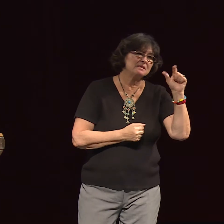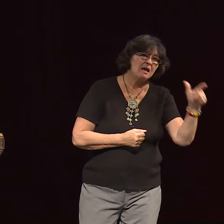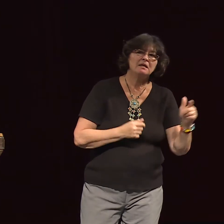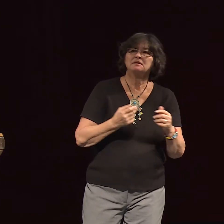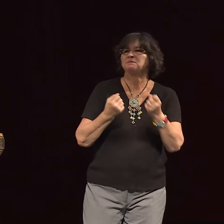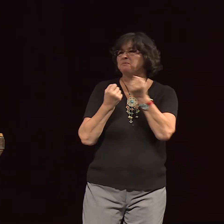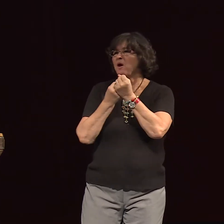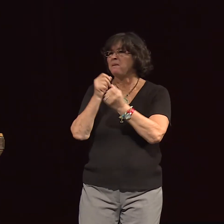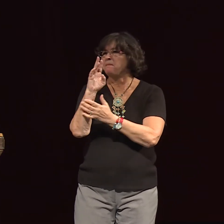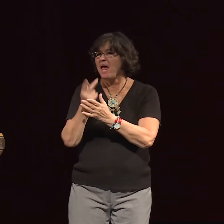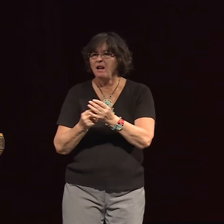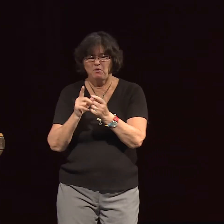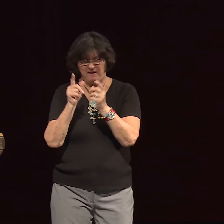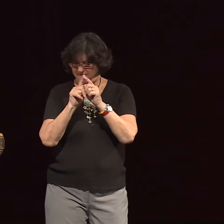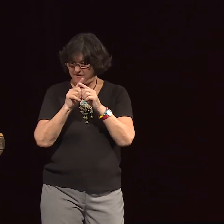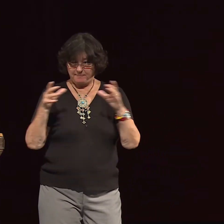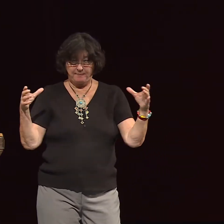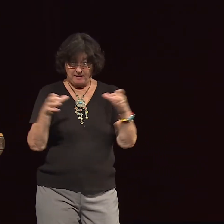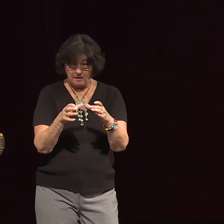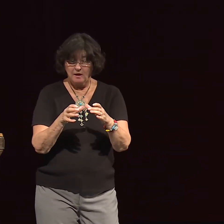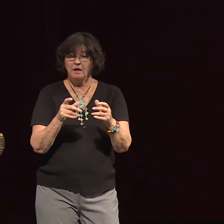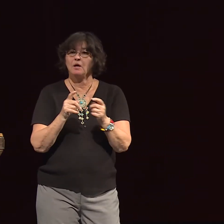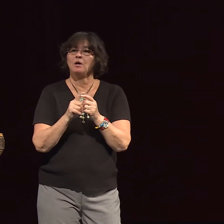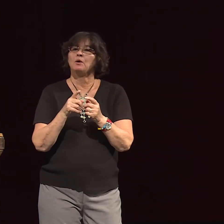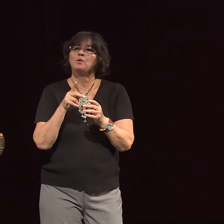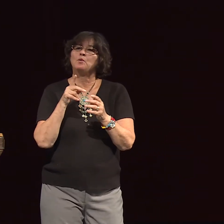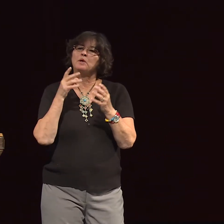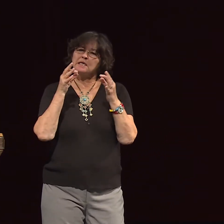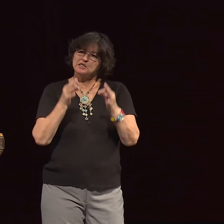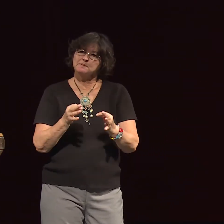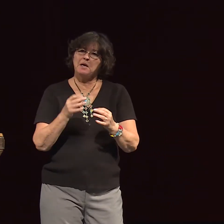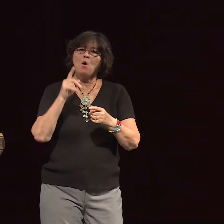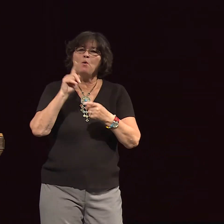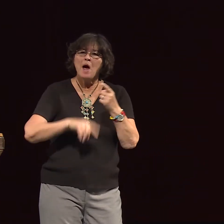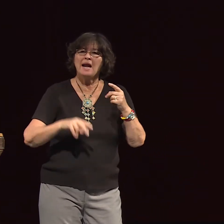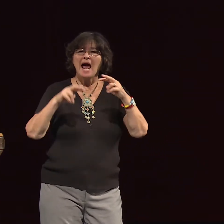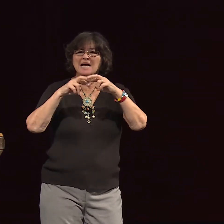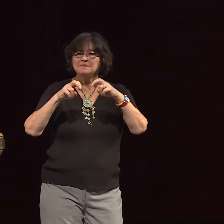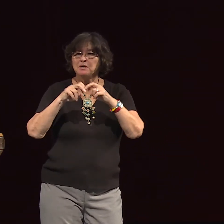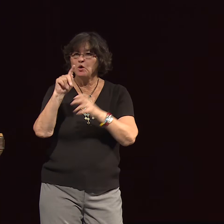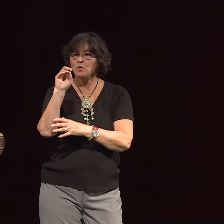people who work with the bicultural-bilingual model,